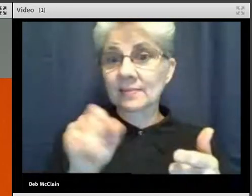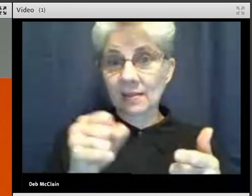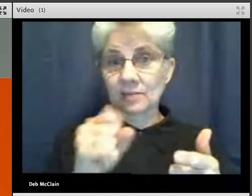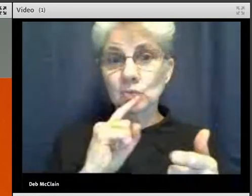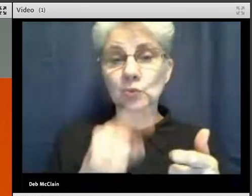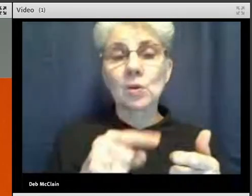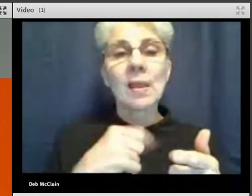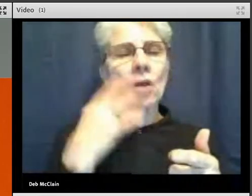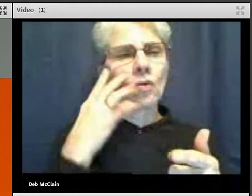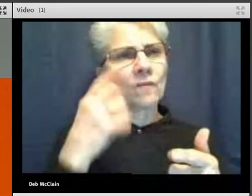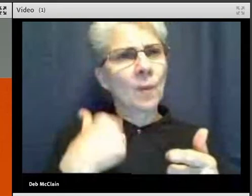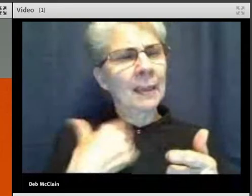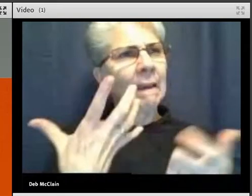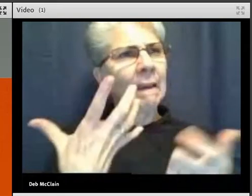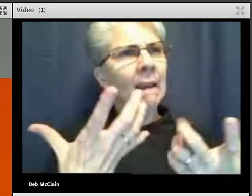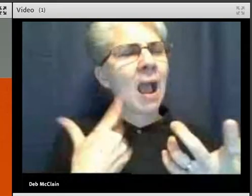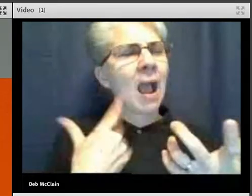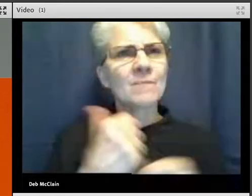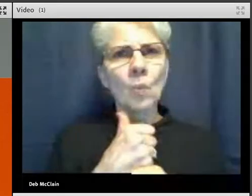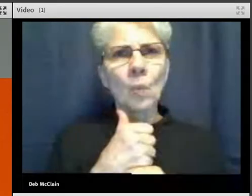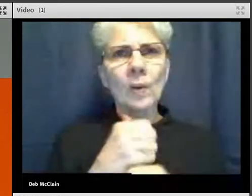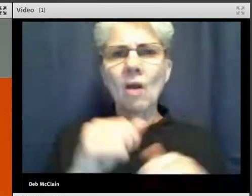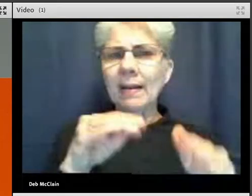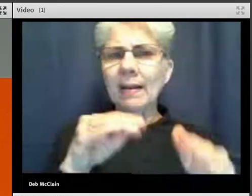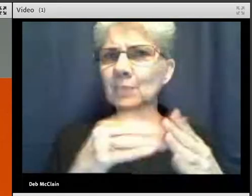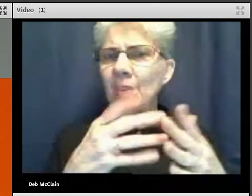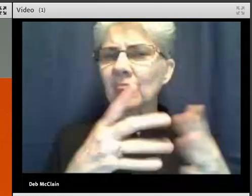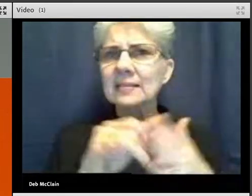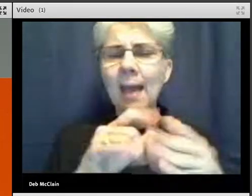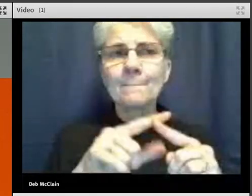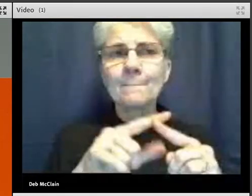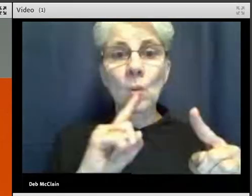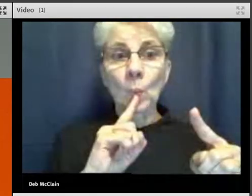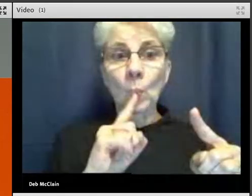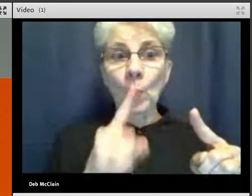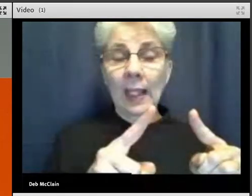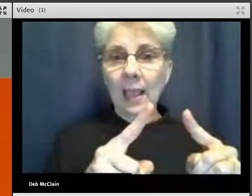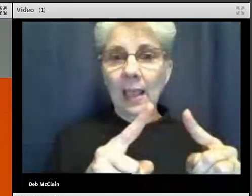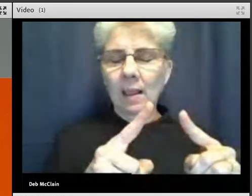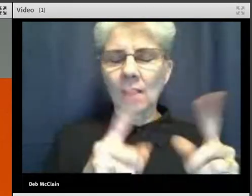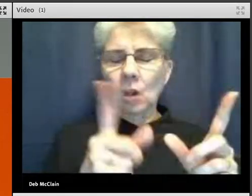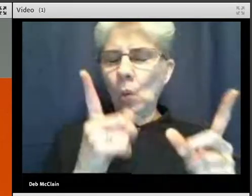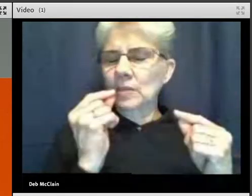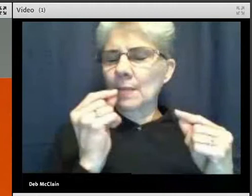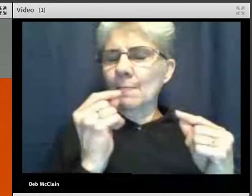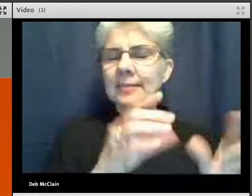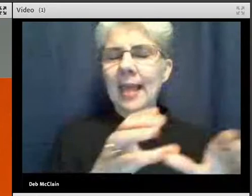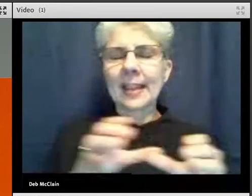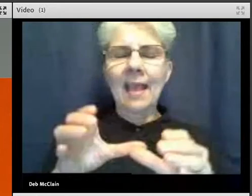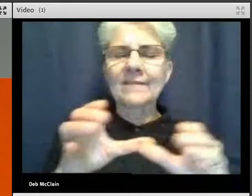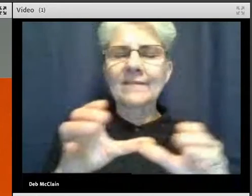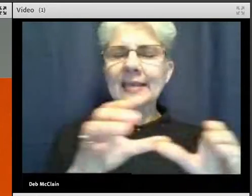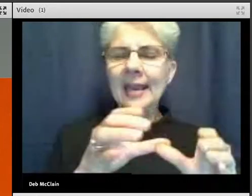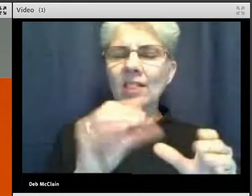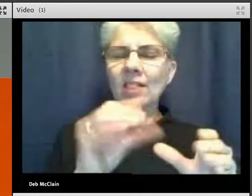It is so fast, too, right? It is. I know for me that I've been working on accessibility and stuff, but really closing my eyes